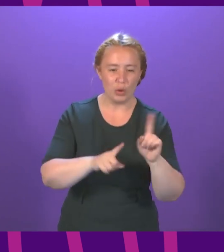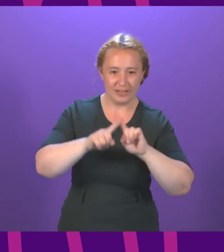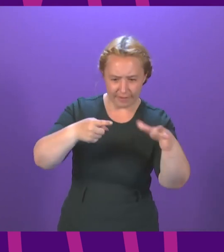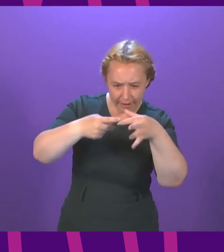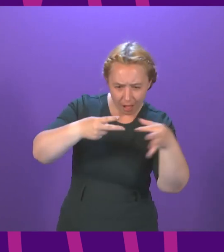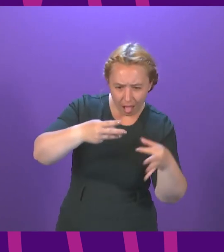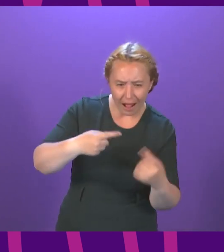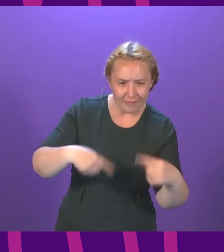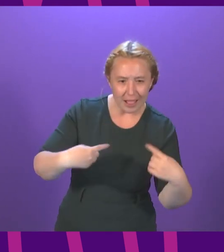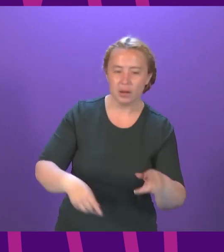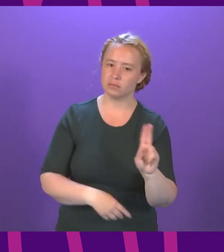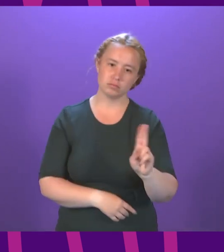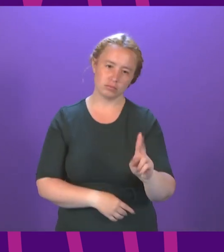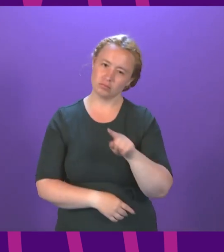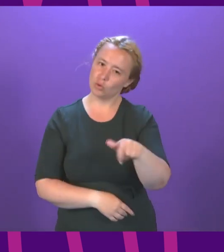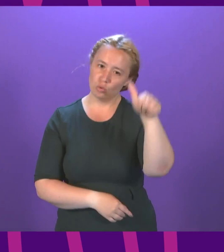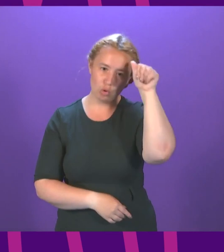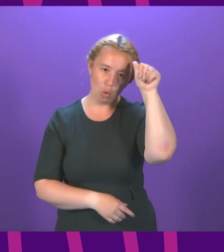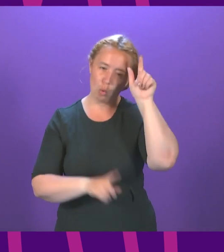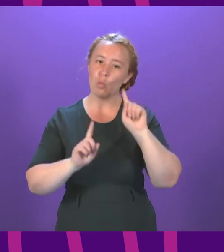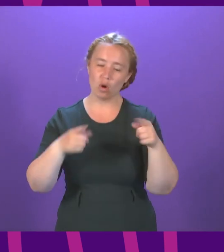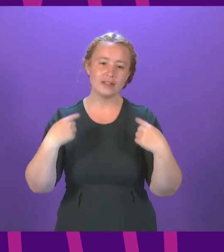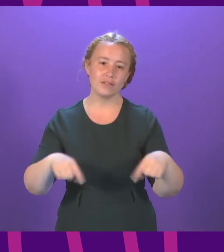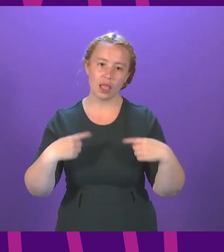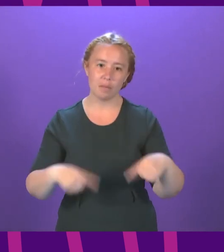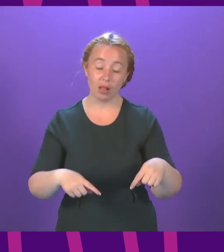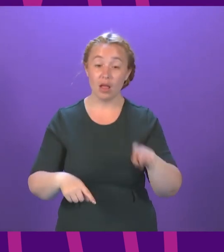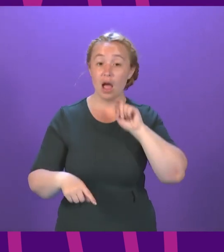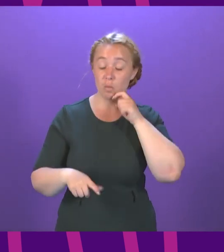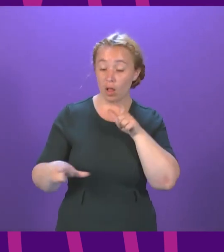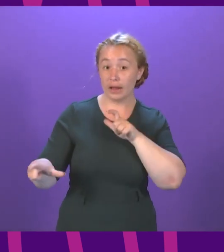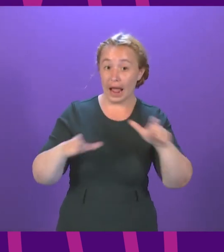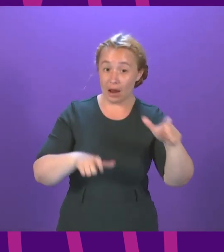that are available, because members are aware of them. We will continue to consider what more